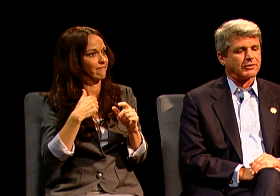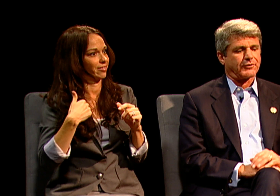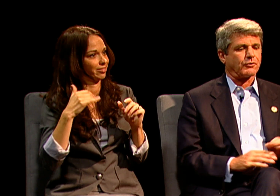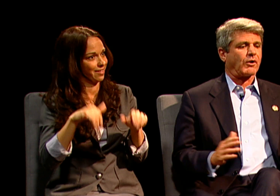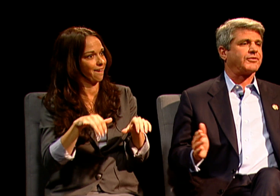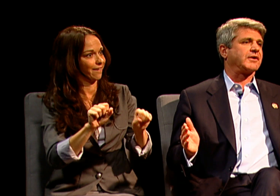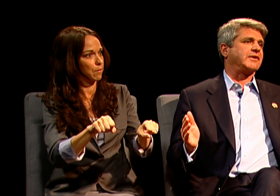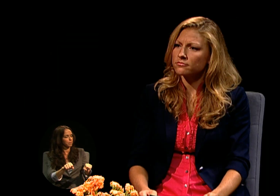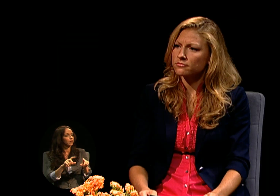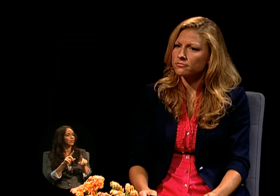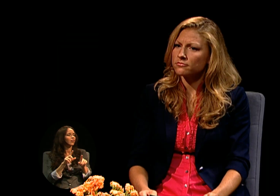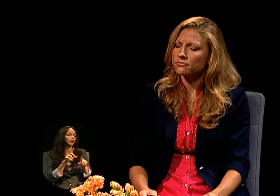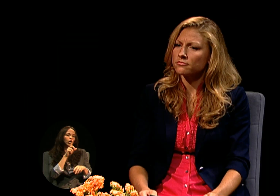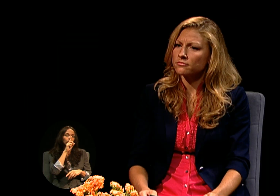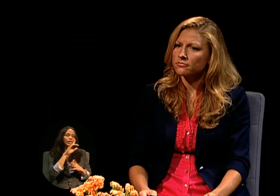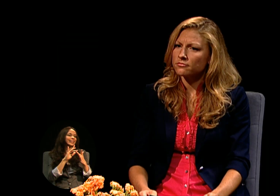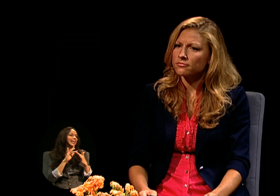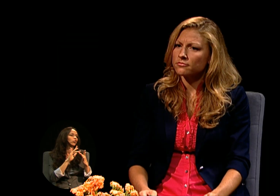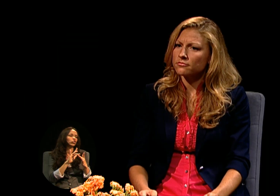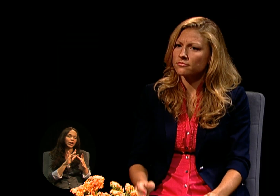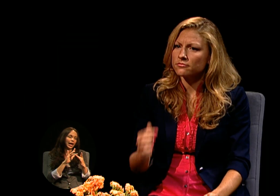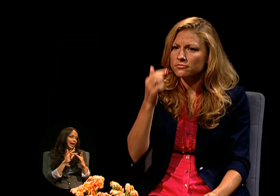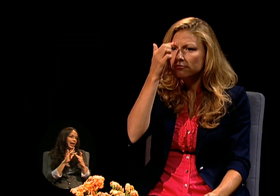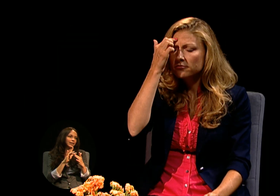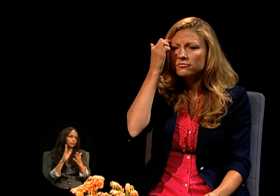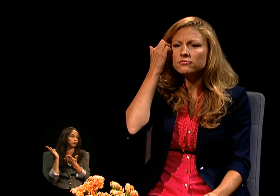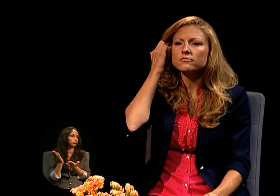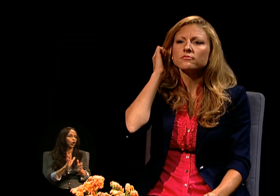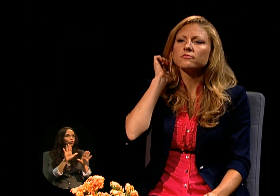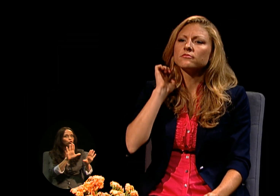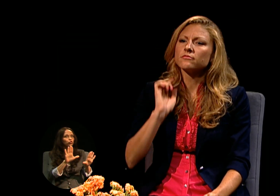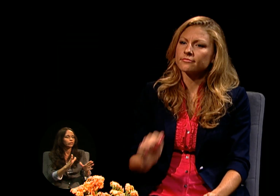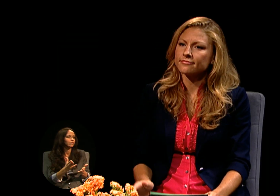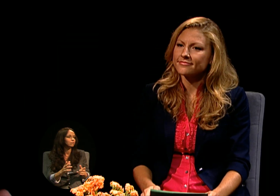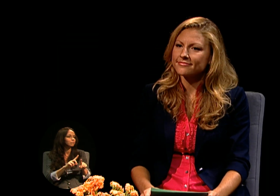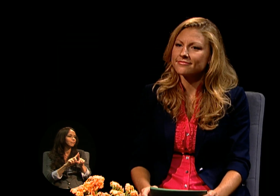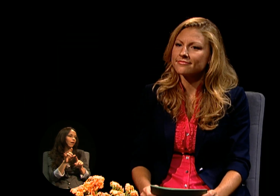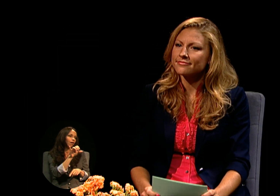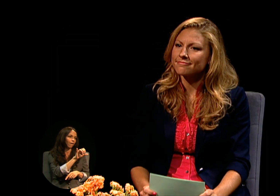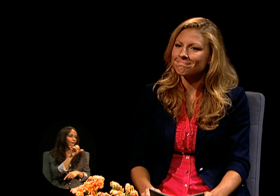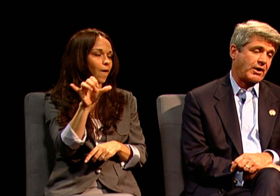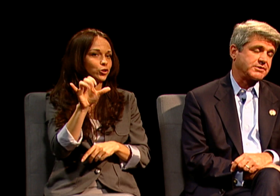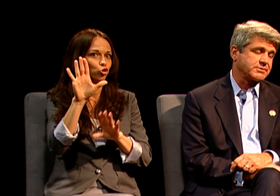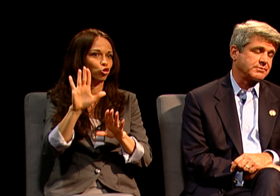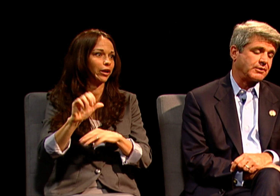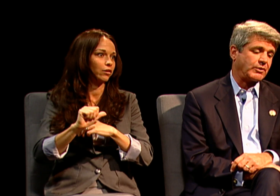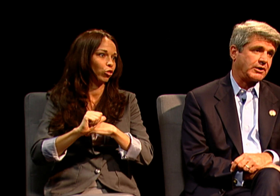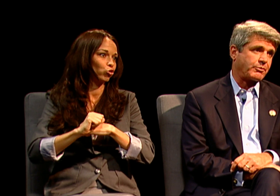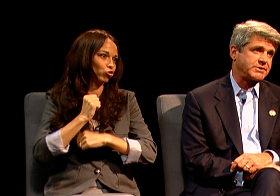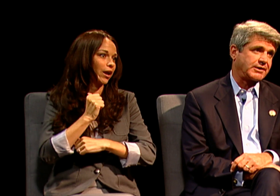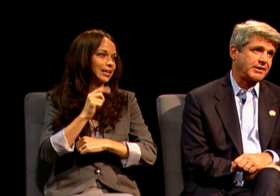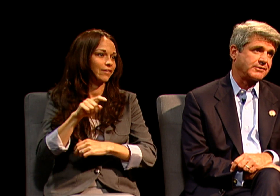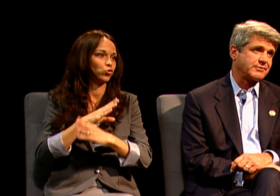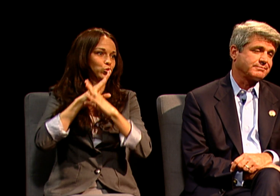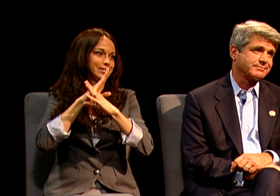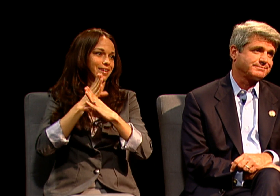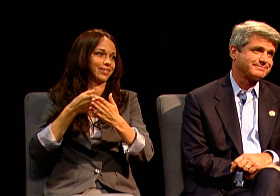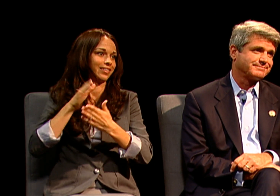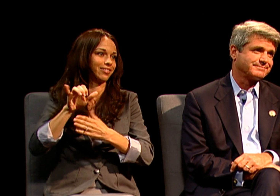YOU KNOW IT'S A GREAT THING-- THE INTERNET HAS BROUGHT US GREAT THINGS BUT IT ALSO BRINGS GREAT THREATS THAT WE NEED TO PROTECT AGAINST.